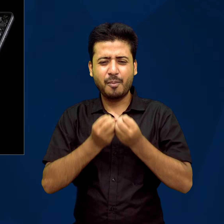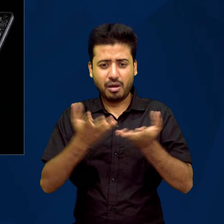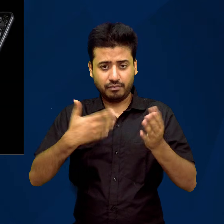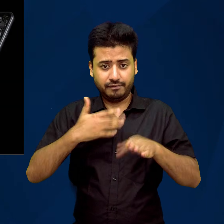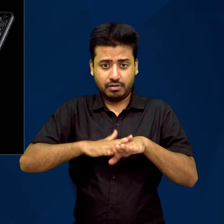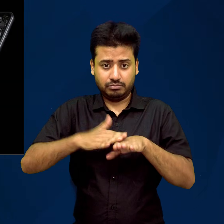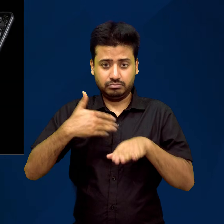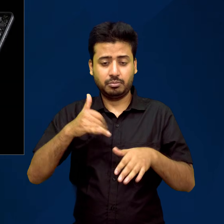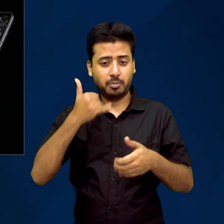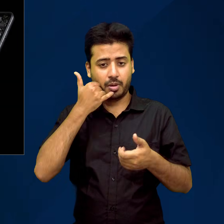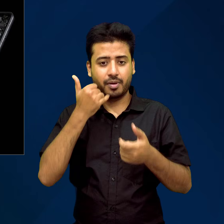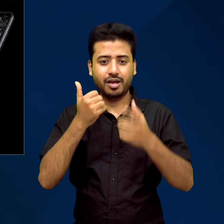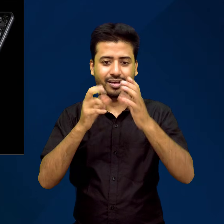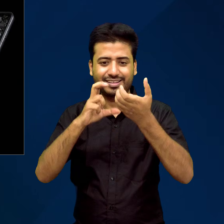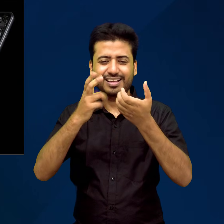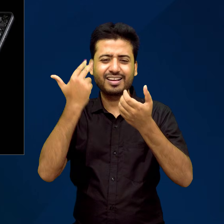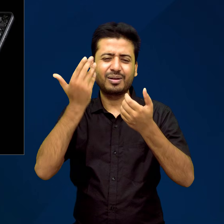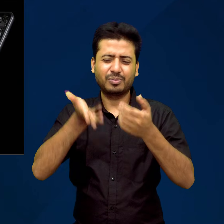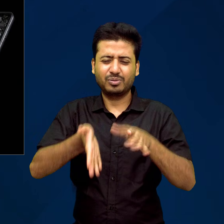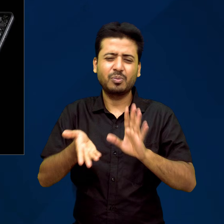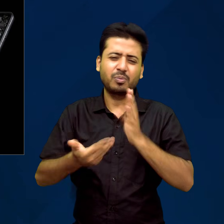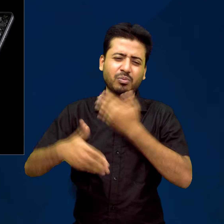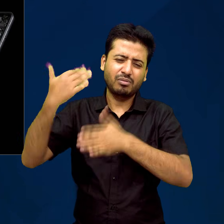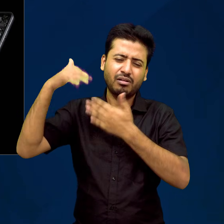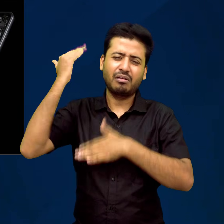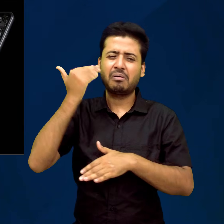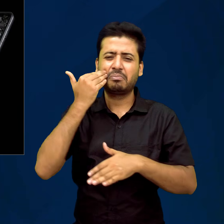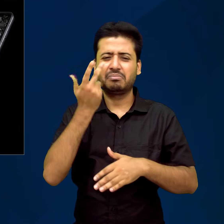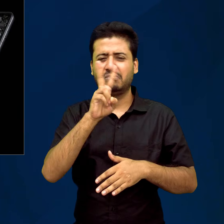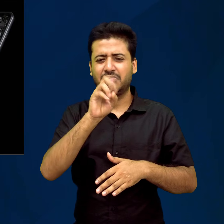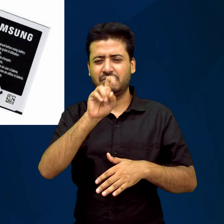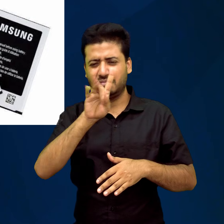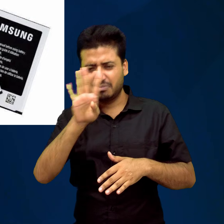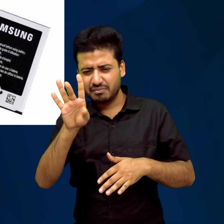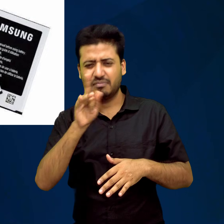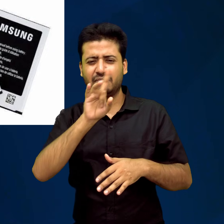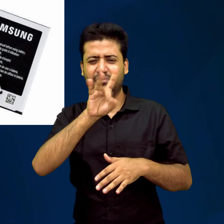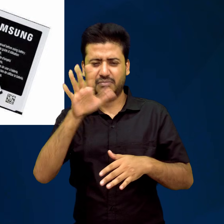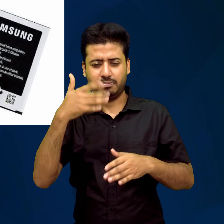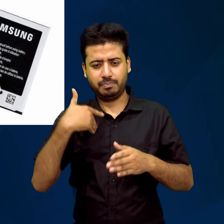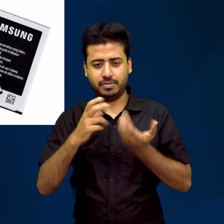flour. It prevents the active chemicals from touching the zinc directly while still allowing